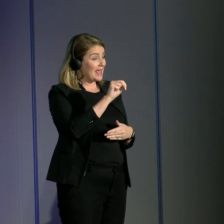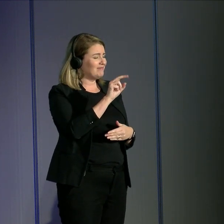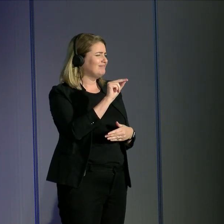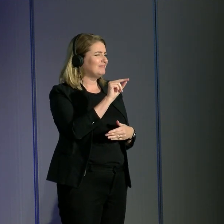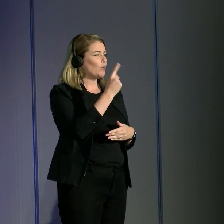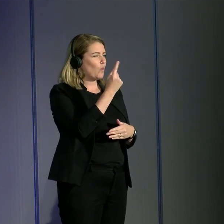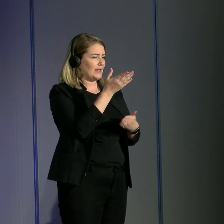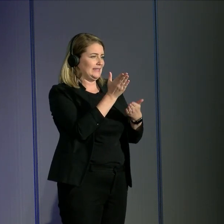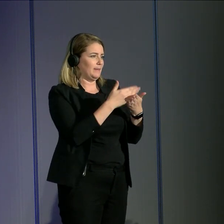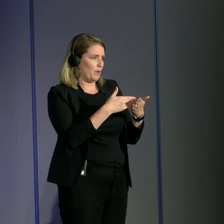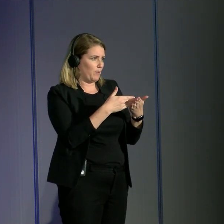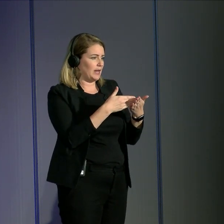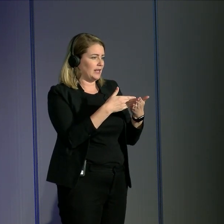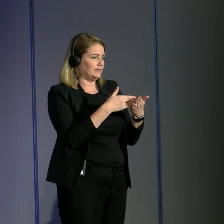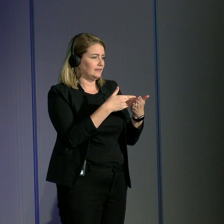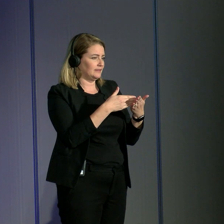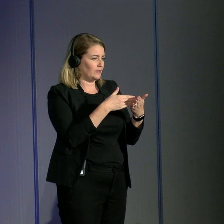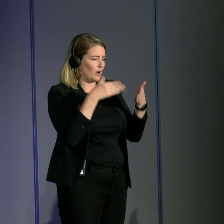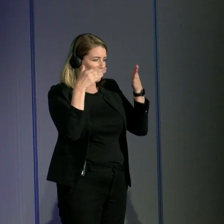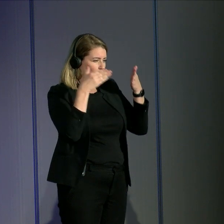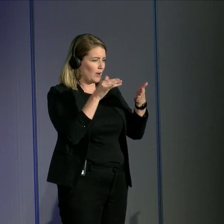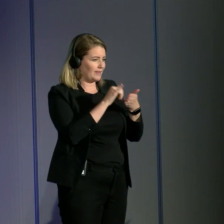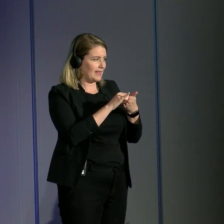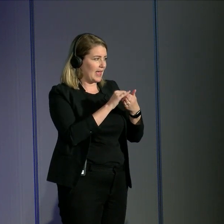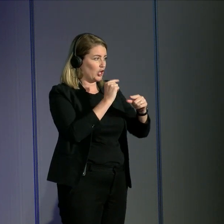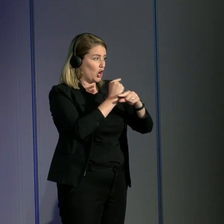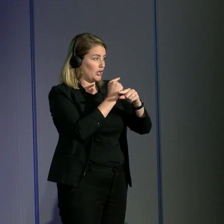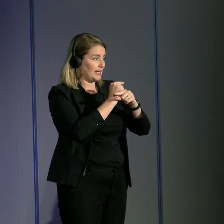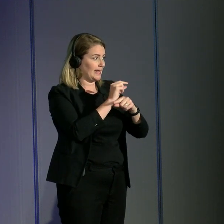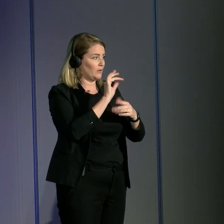In this case, we're looking at the guardian website.